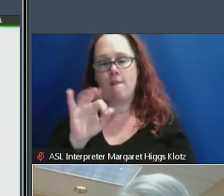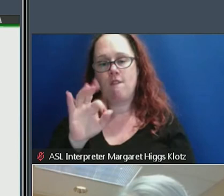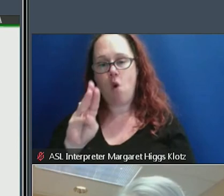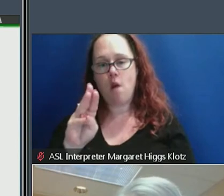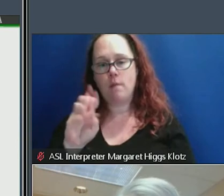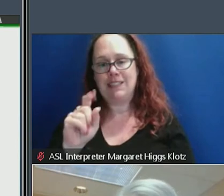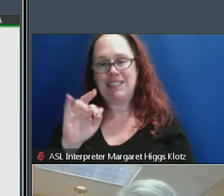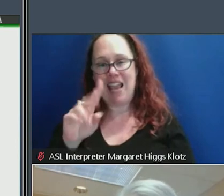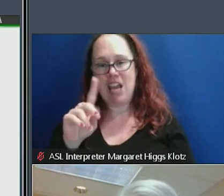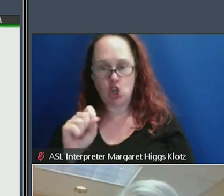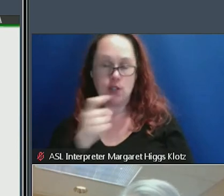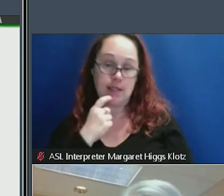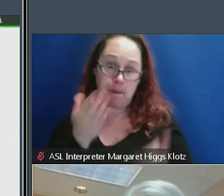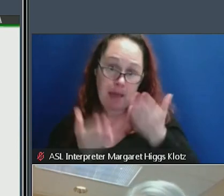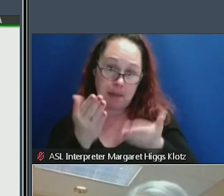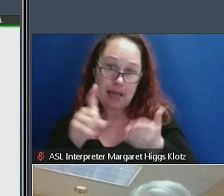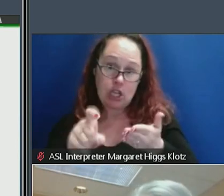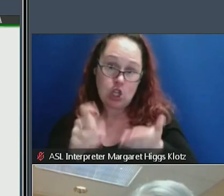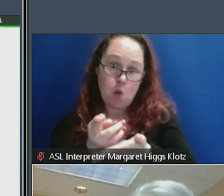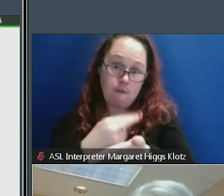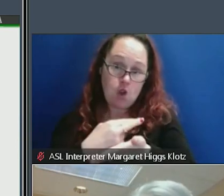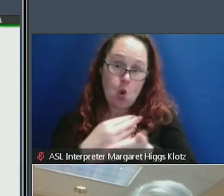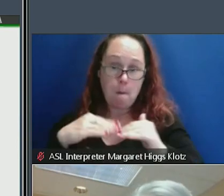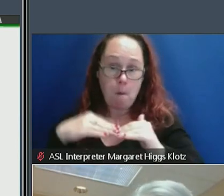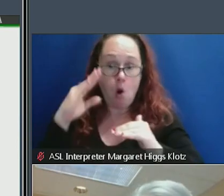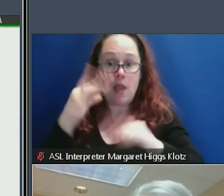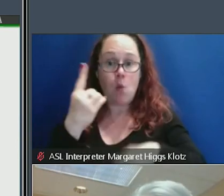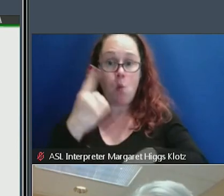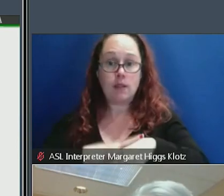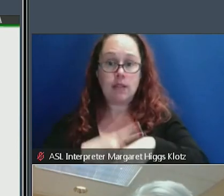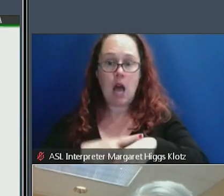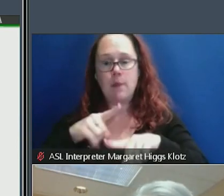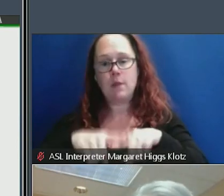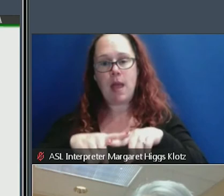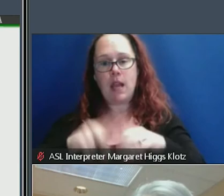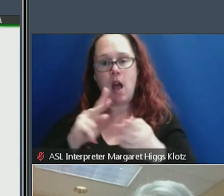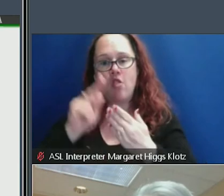than one stage, depending on the nature and type of code. For example,